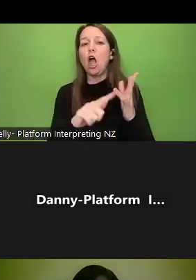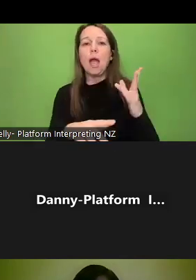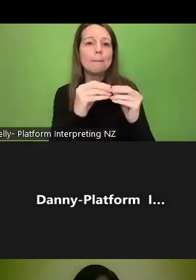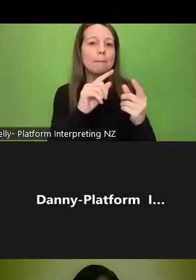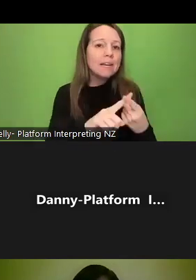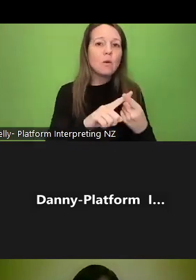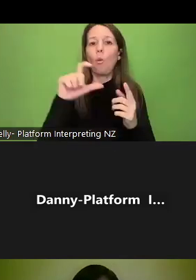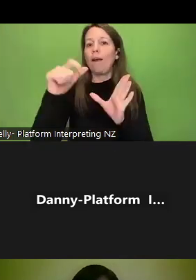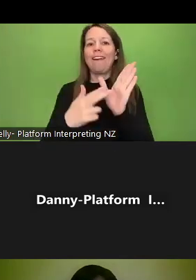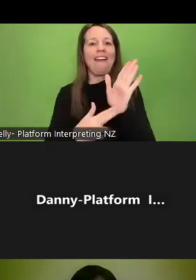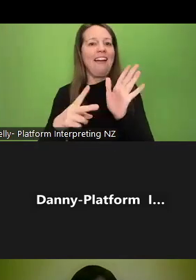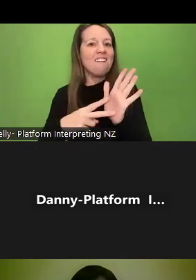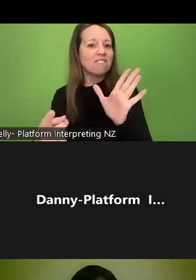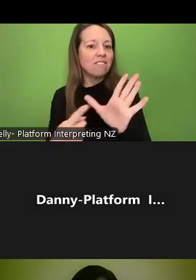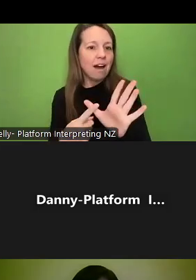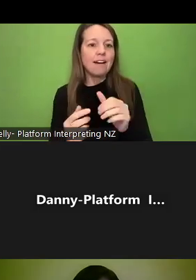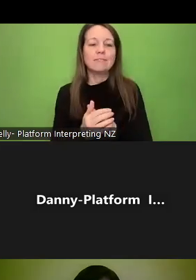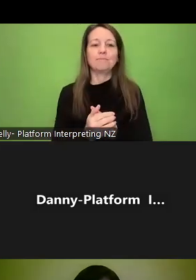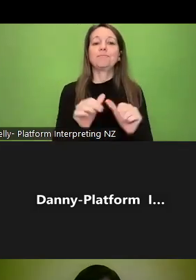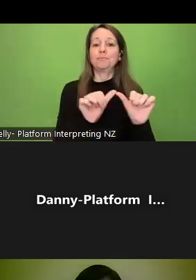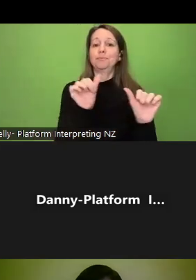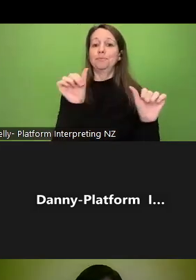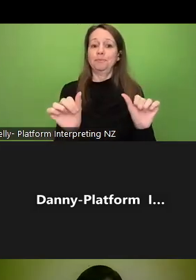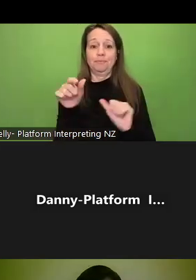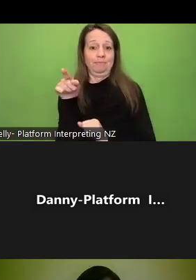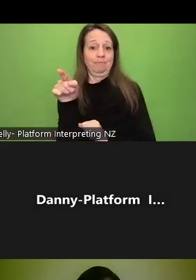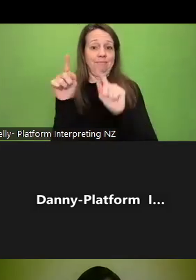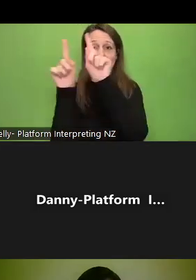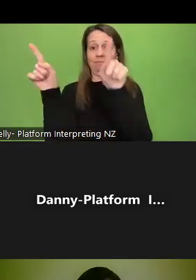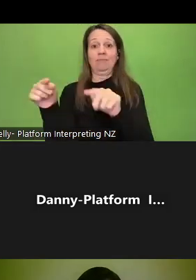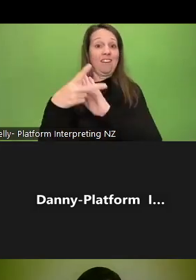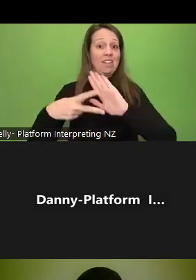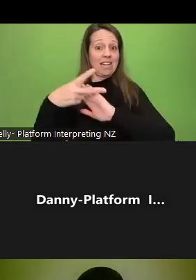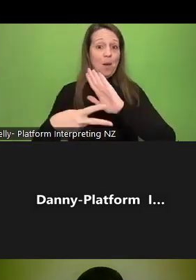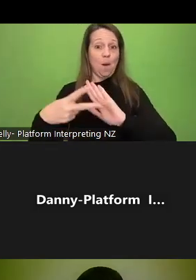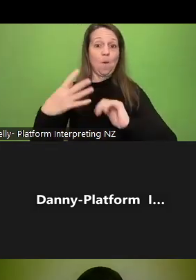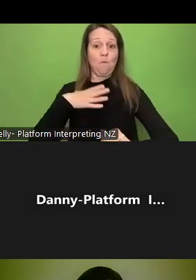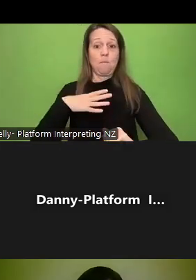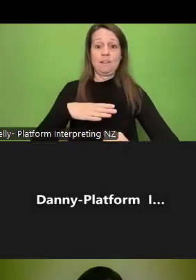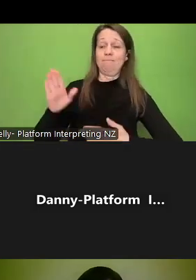So this is from Gardens Magic, in Wellington this past January.